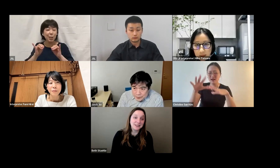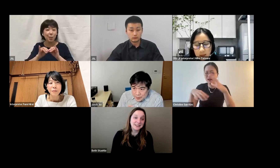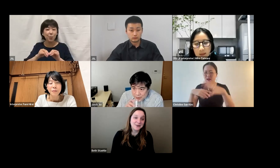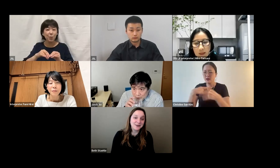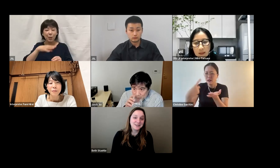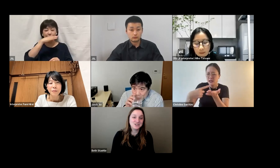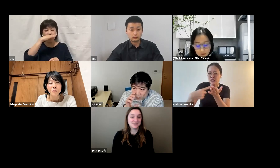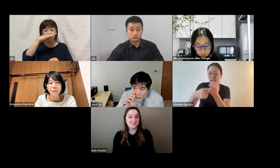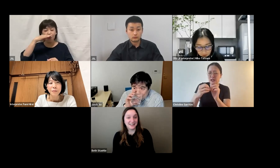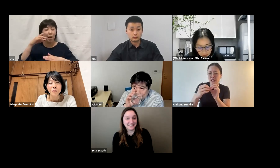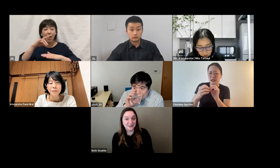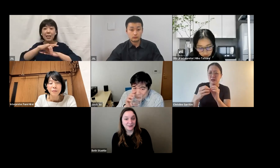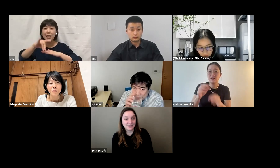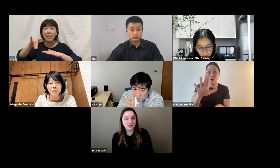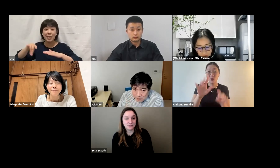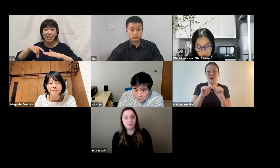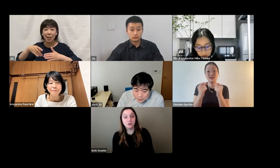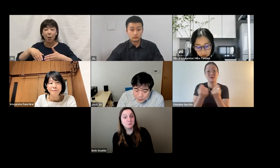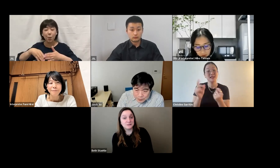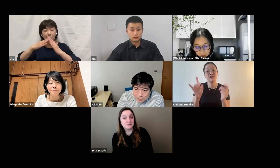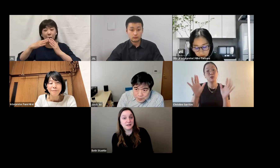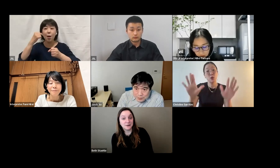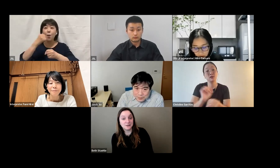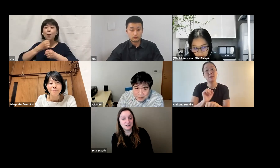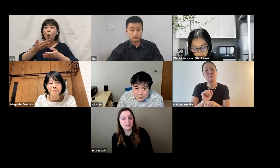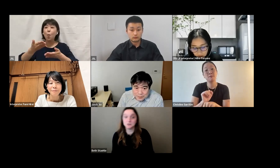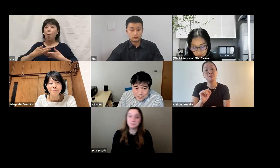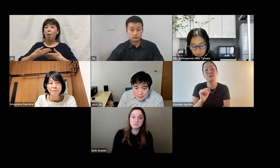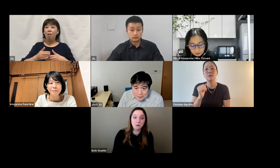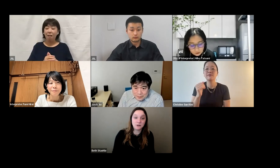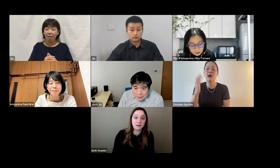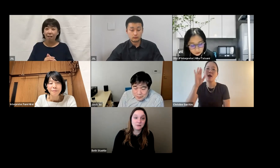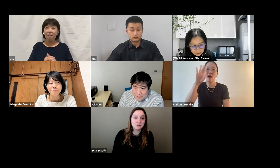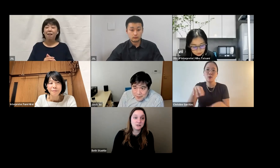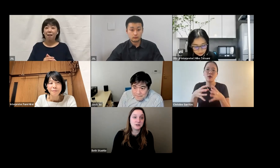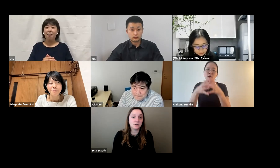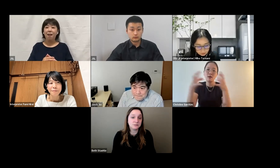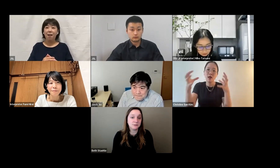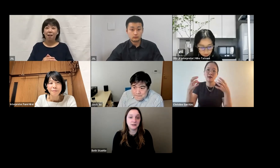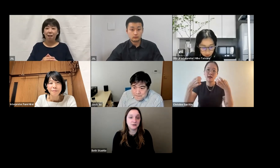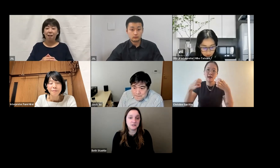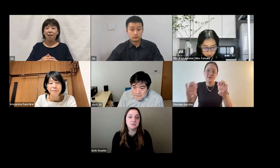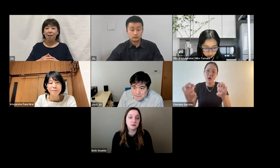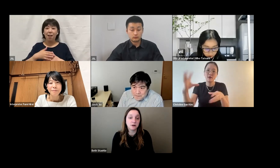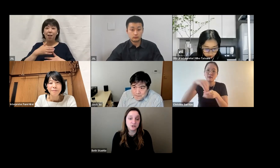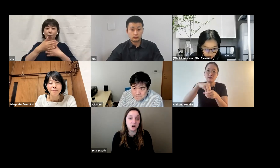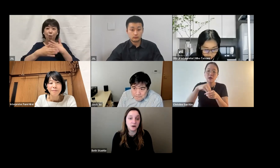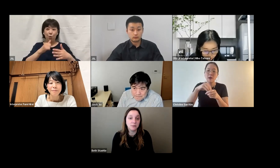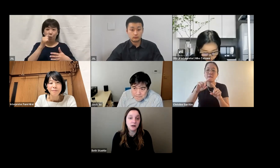language, sign language, multiple sign languages, multiple spoken languages. Ultimately, your team did a great job.